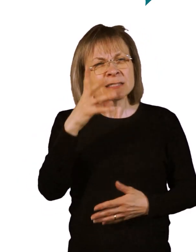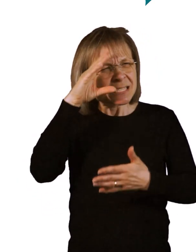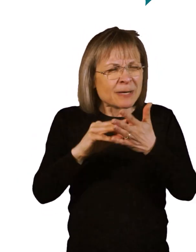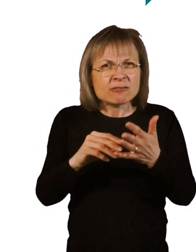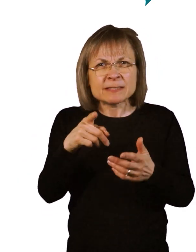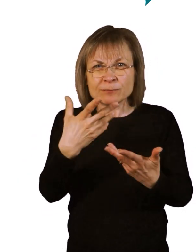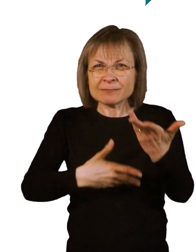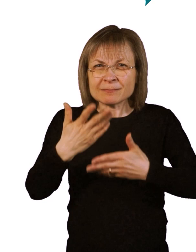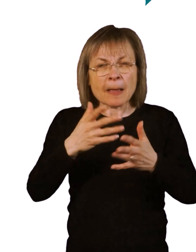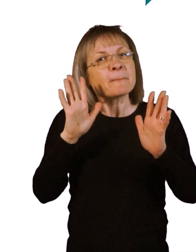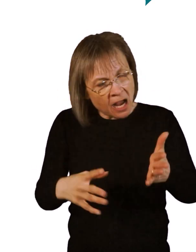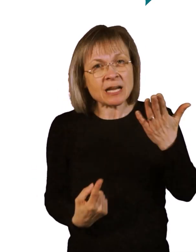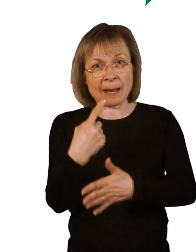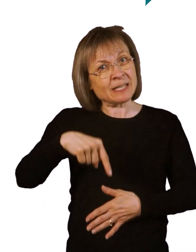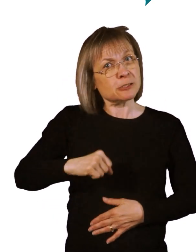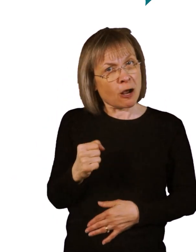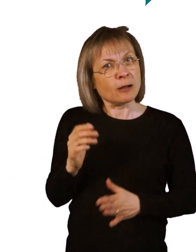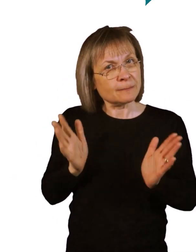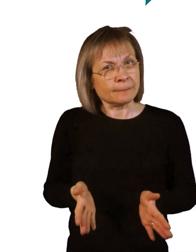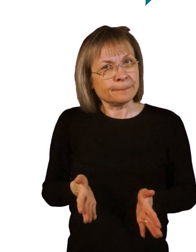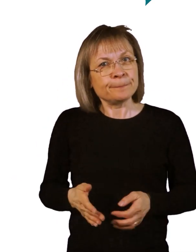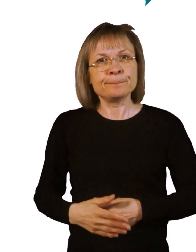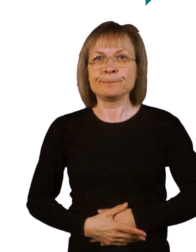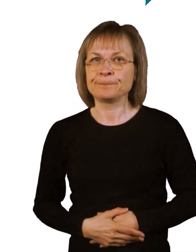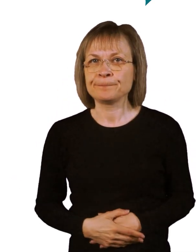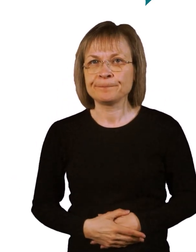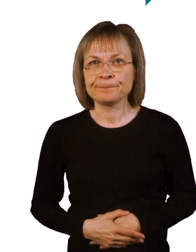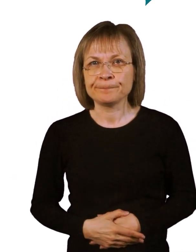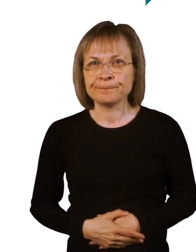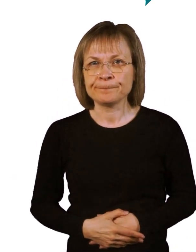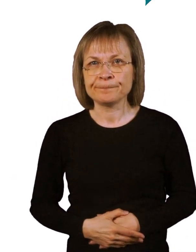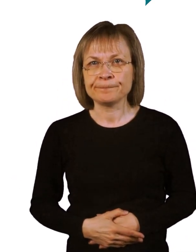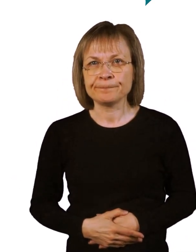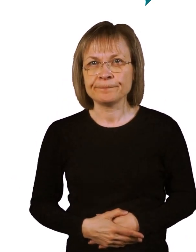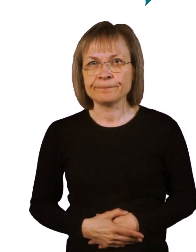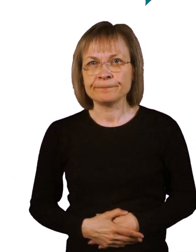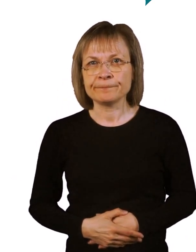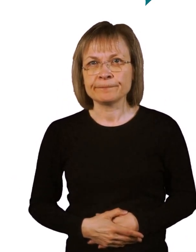However, the experiences you share with us must have taken place in Scotland.